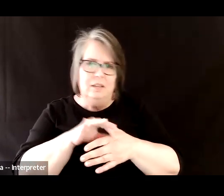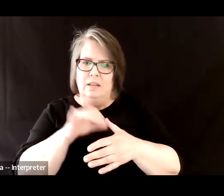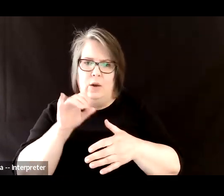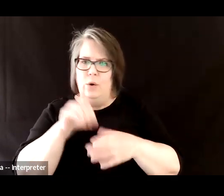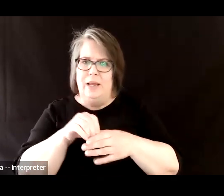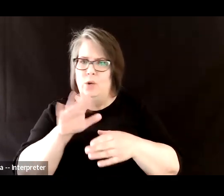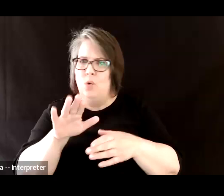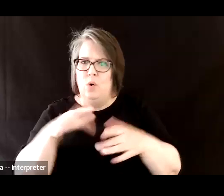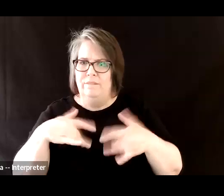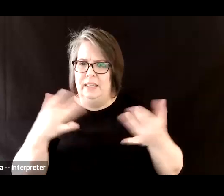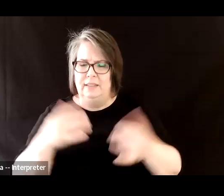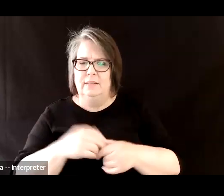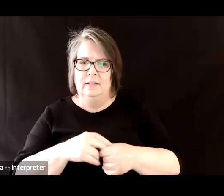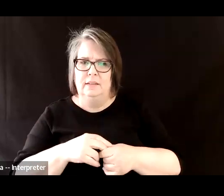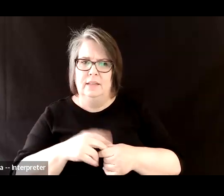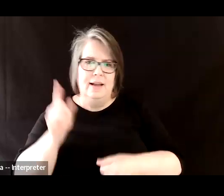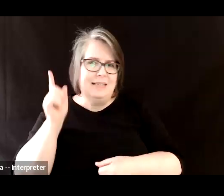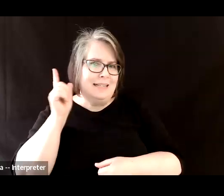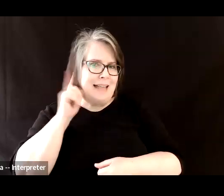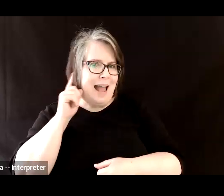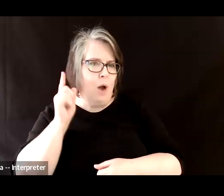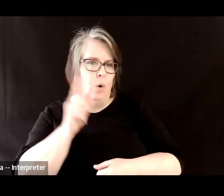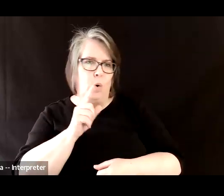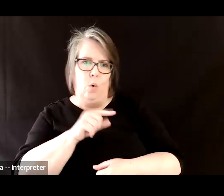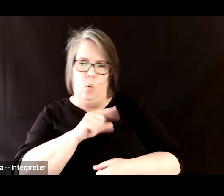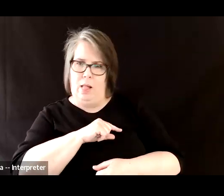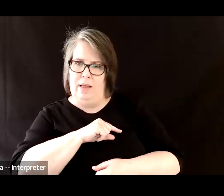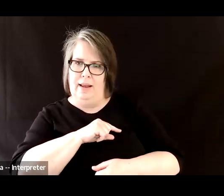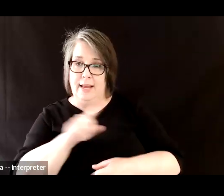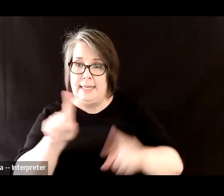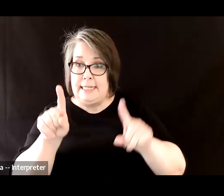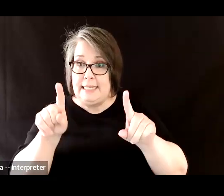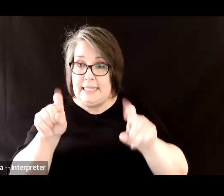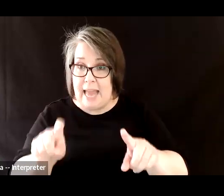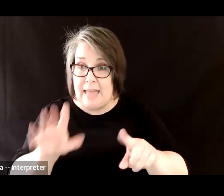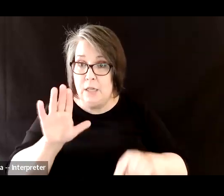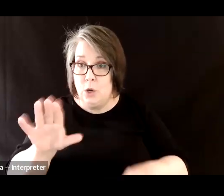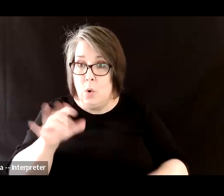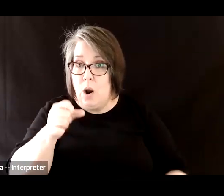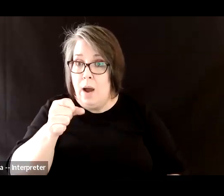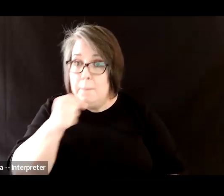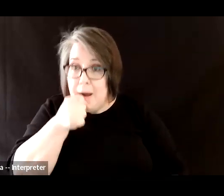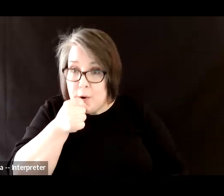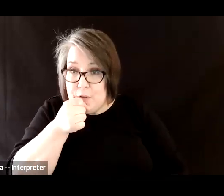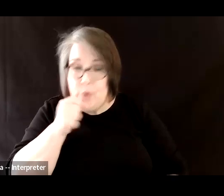virtual event? Sound quality. Test your microphones. This goes into the hole planning